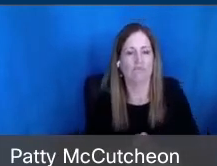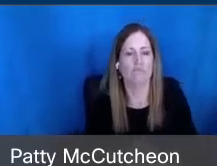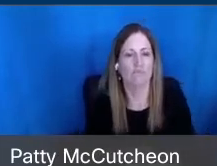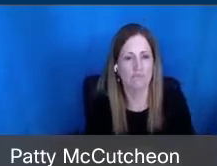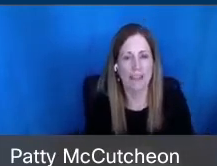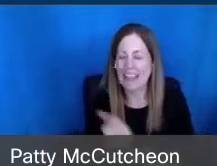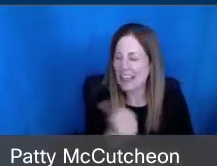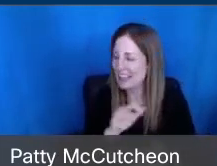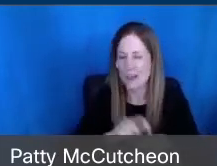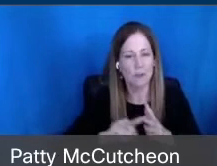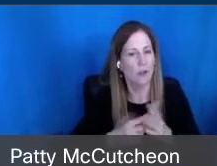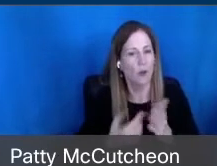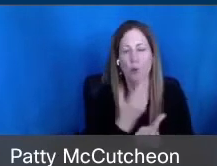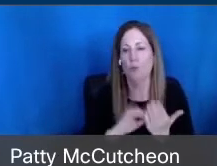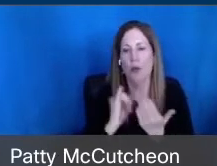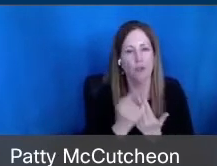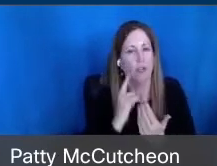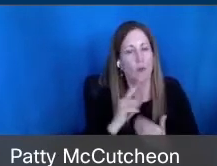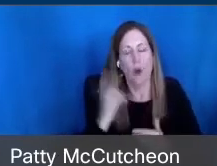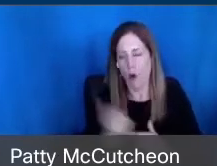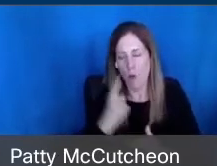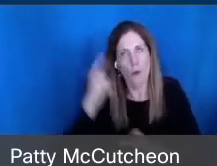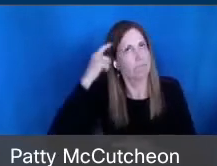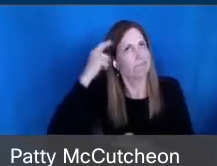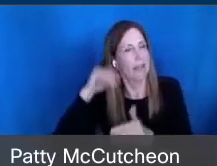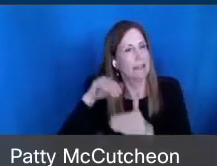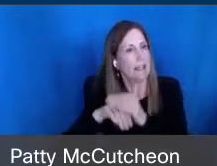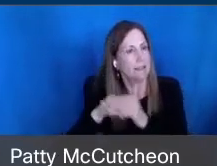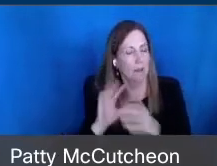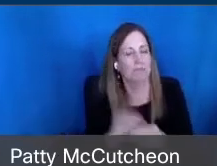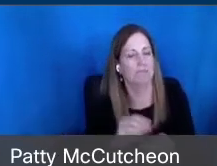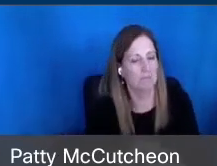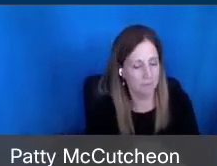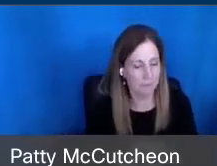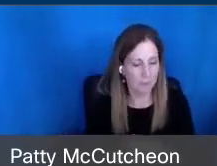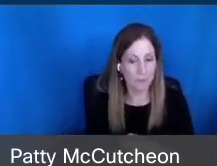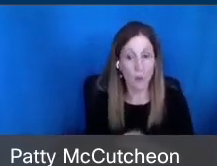it gets built into every step. So when it came to building this new webpage for COVID-19,